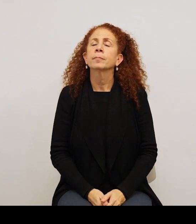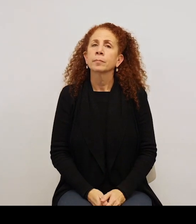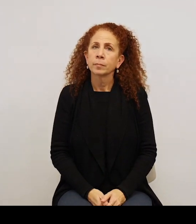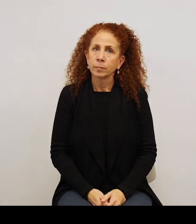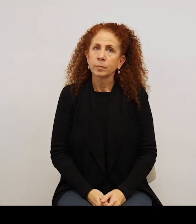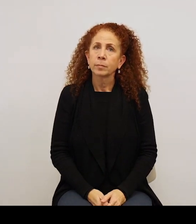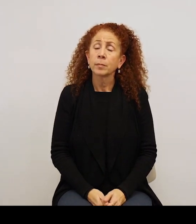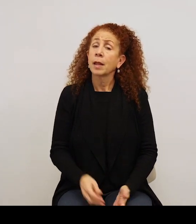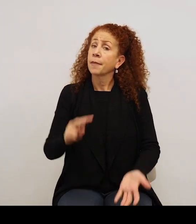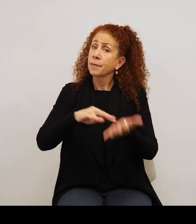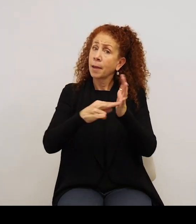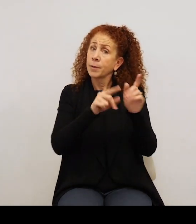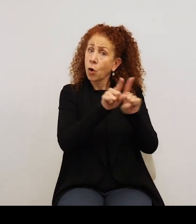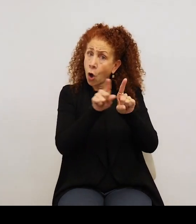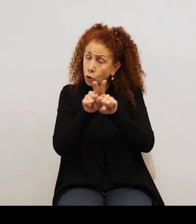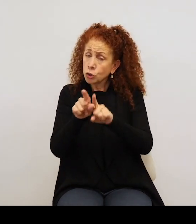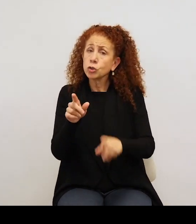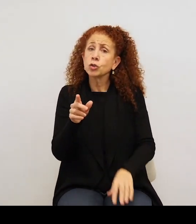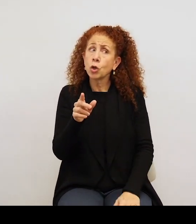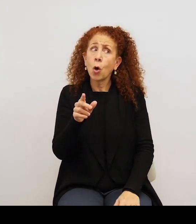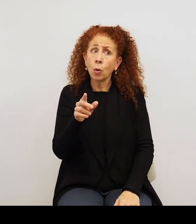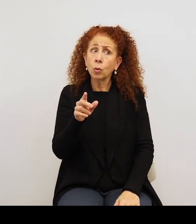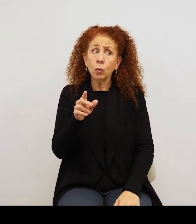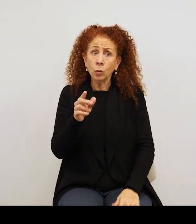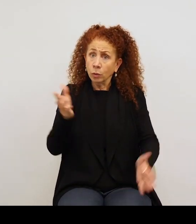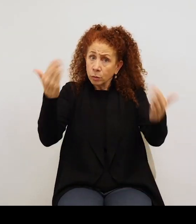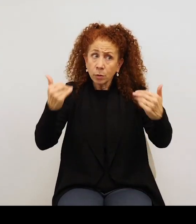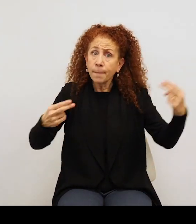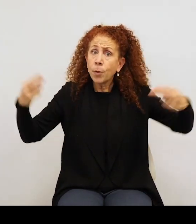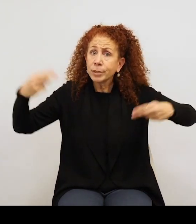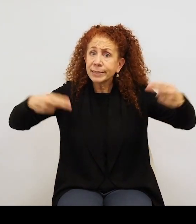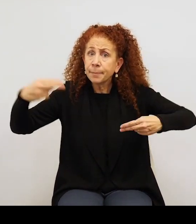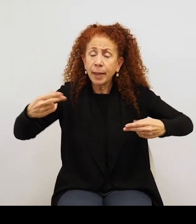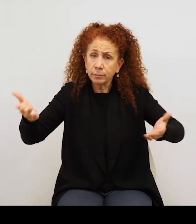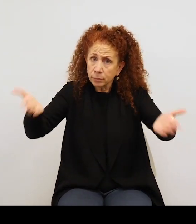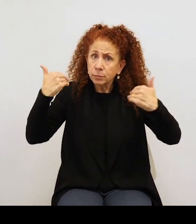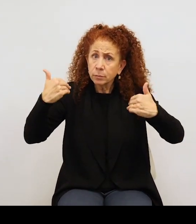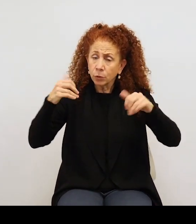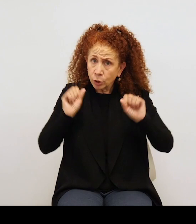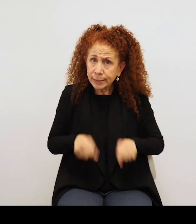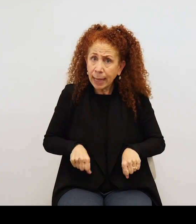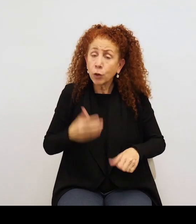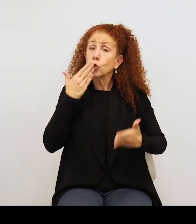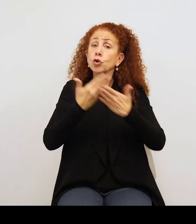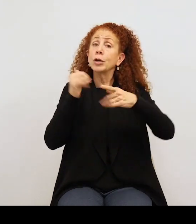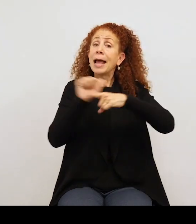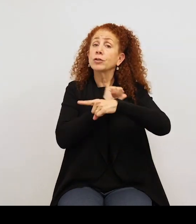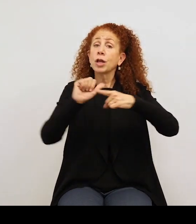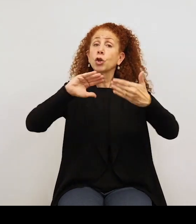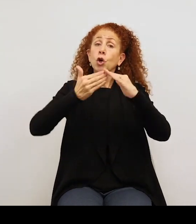And this means also to let people participate. This could be a great exercise in urban citizenship